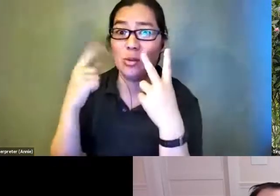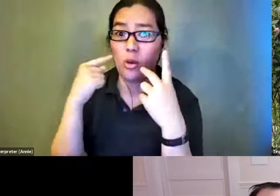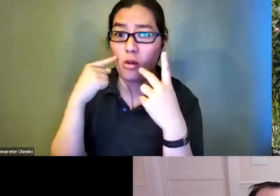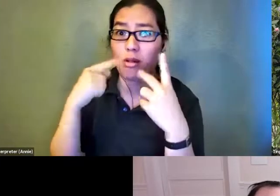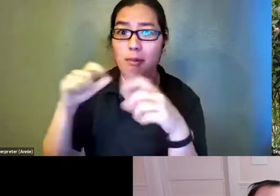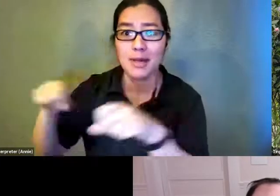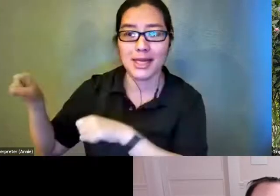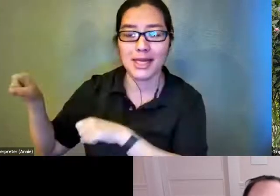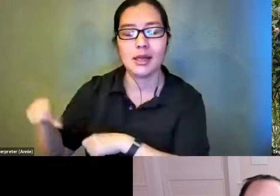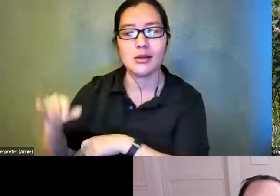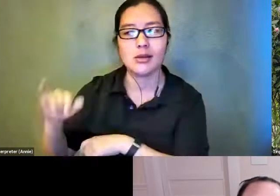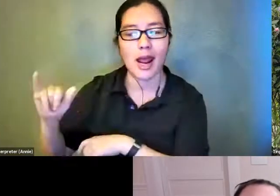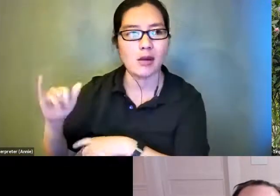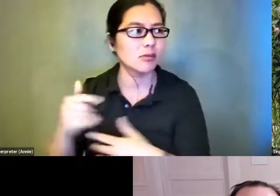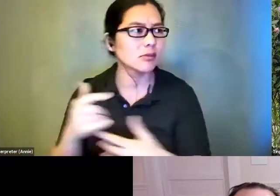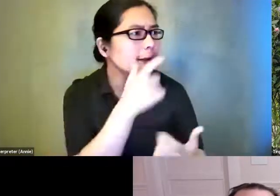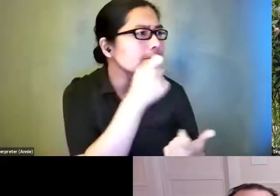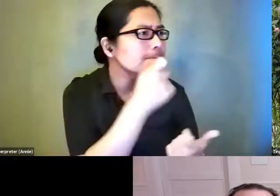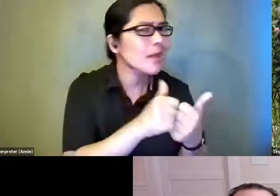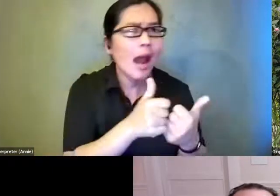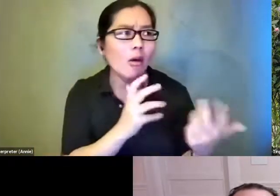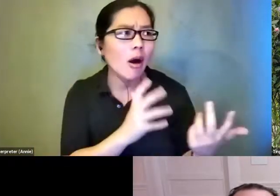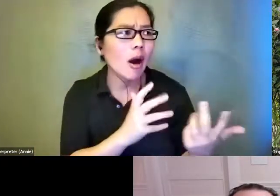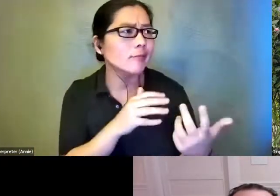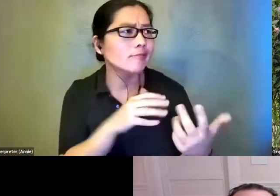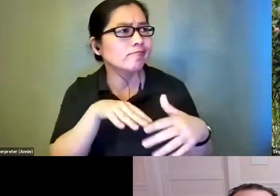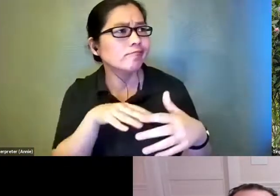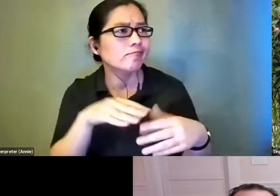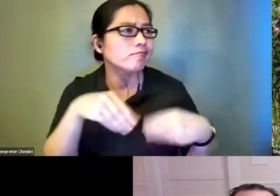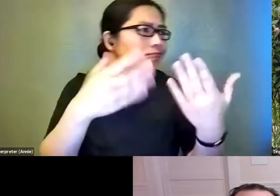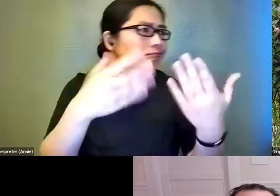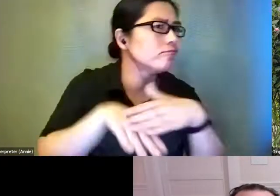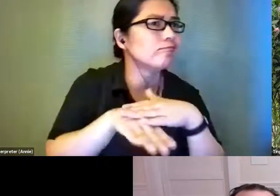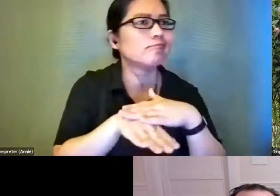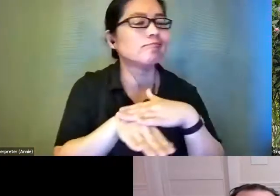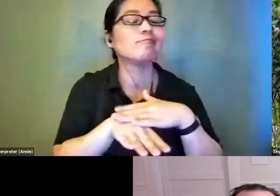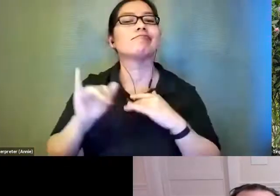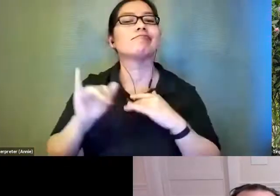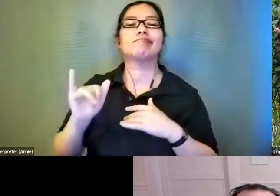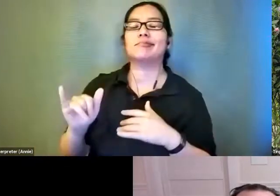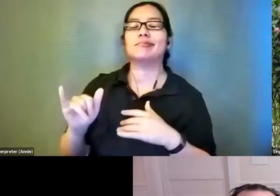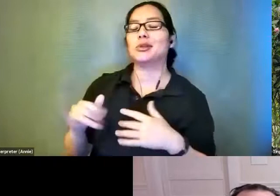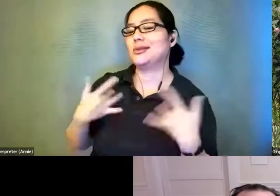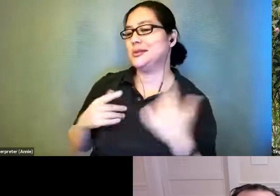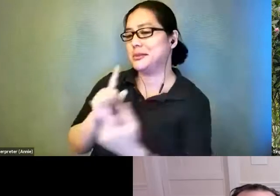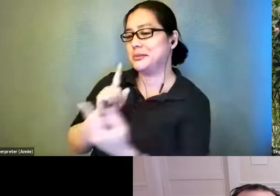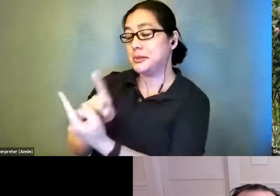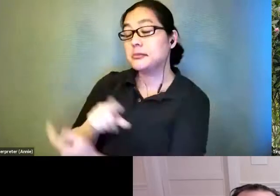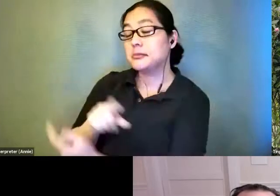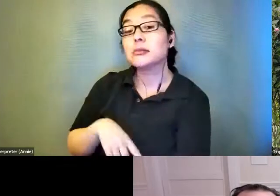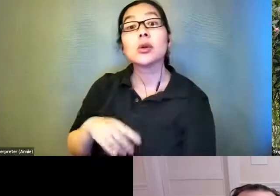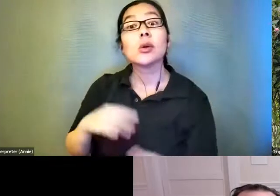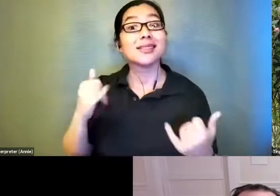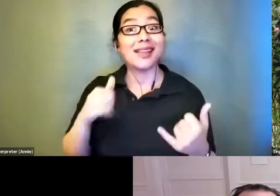accessibility gaps. For today's symposium I'm really super excited to